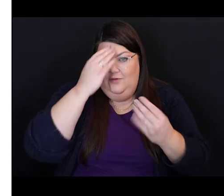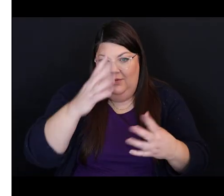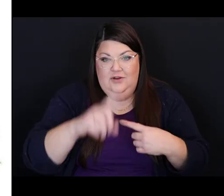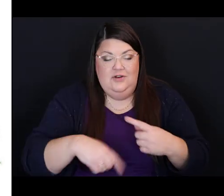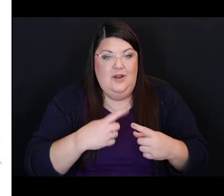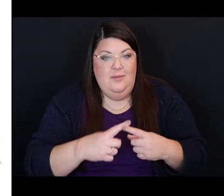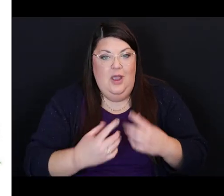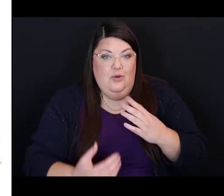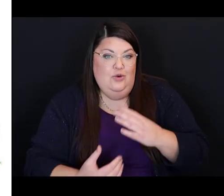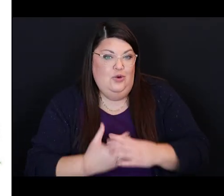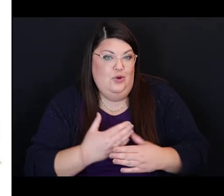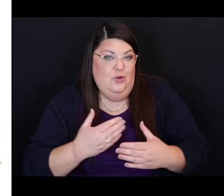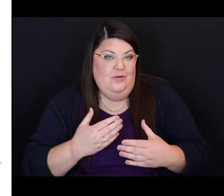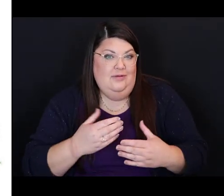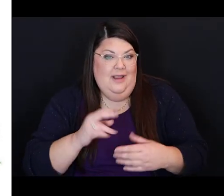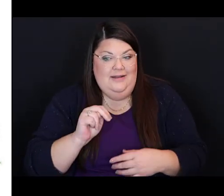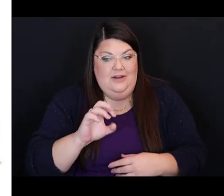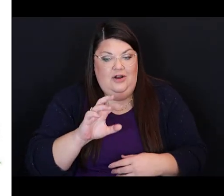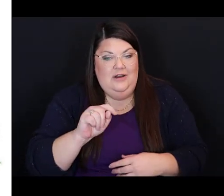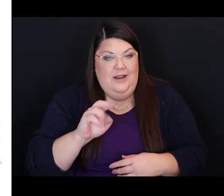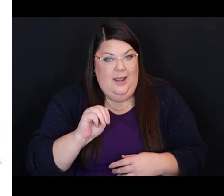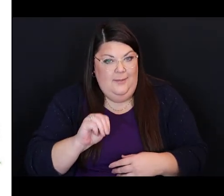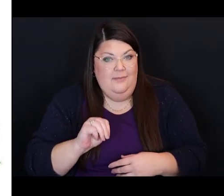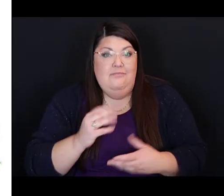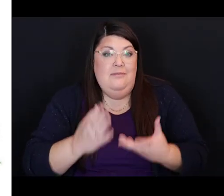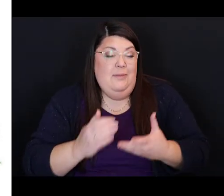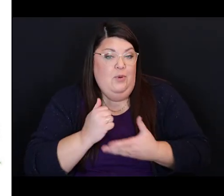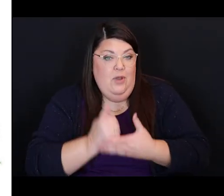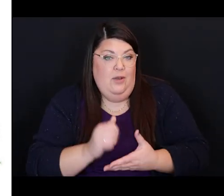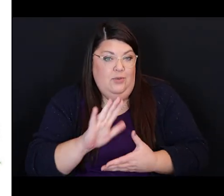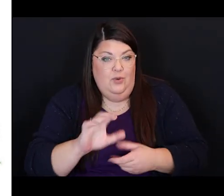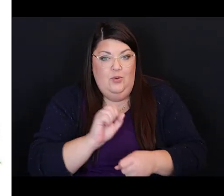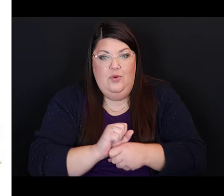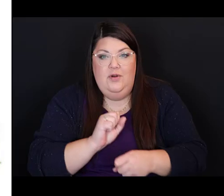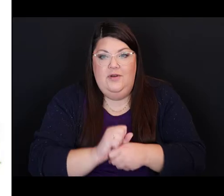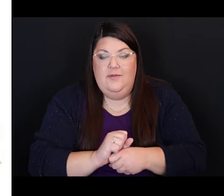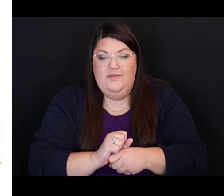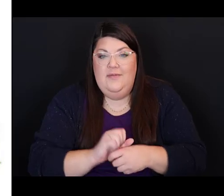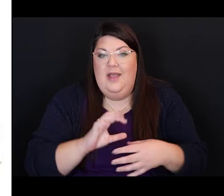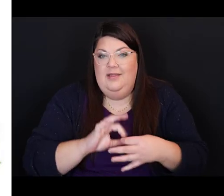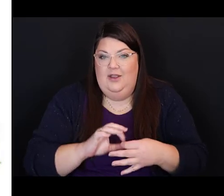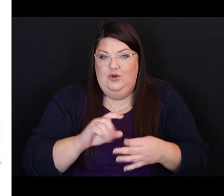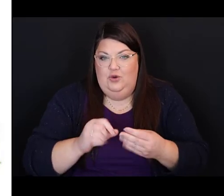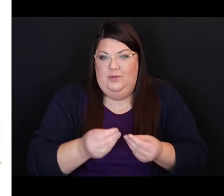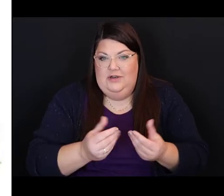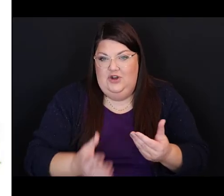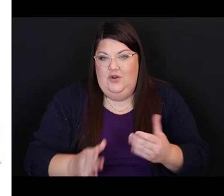information about new NCRTM materials that may help you in your work. A link to the material is